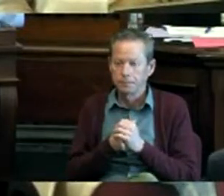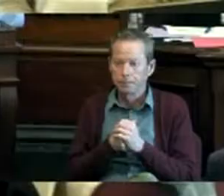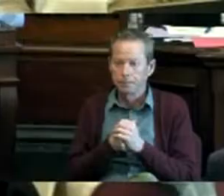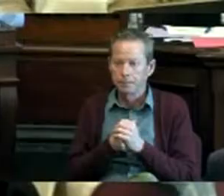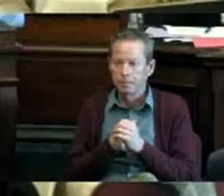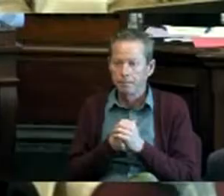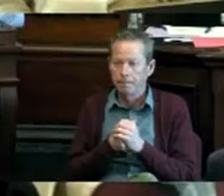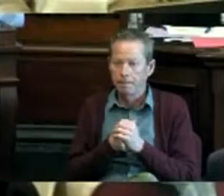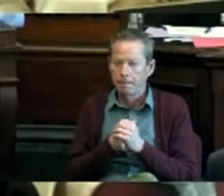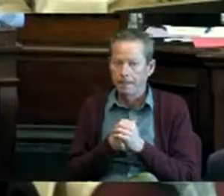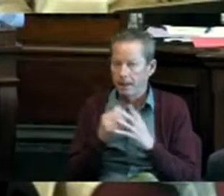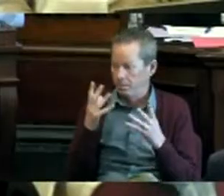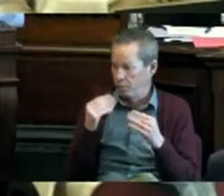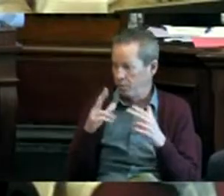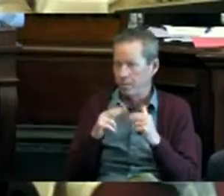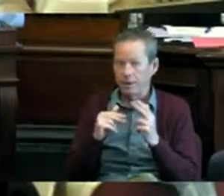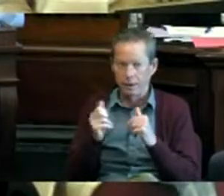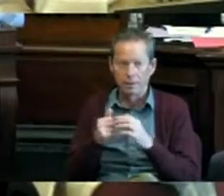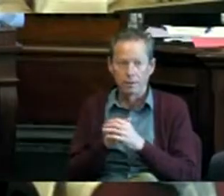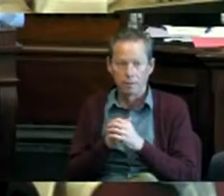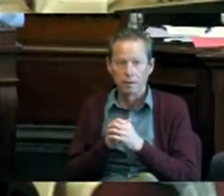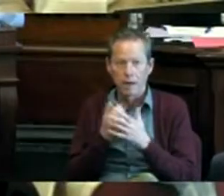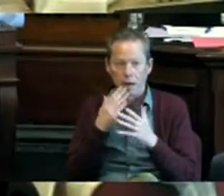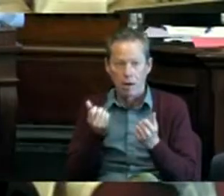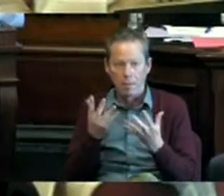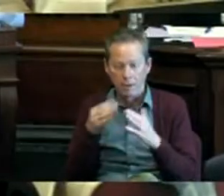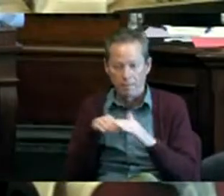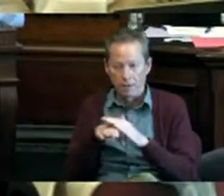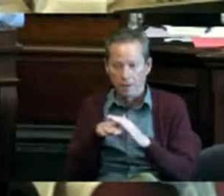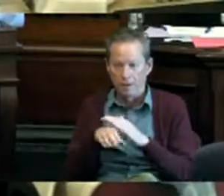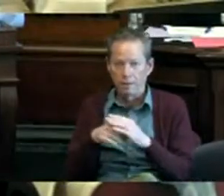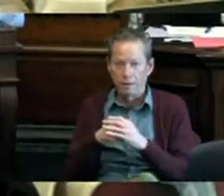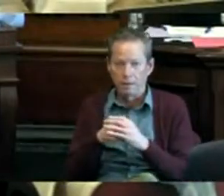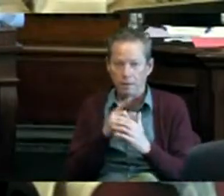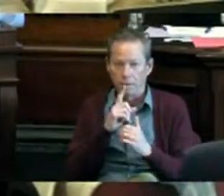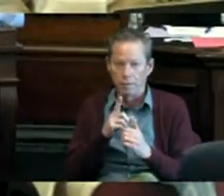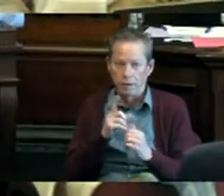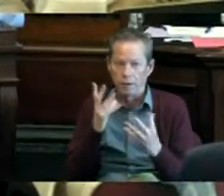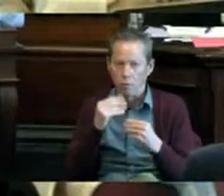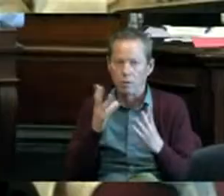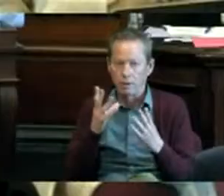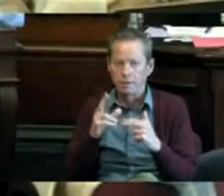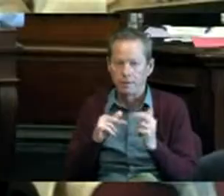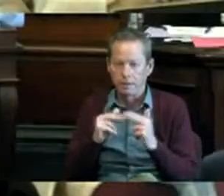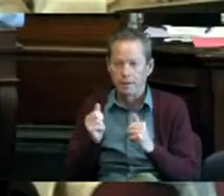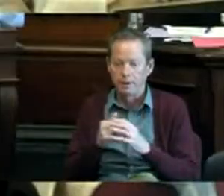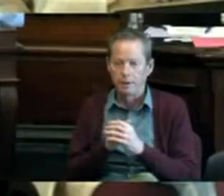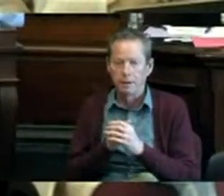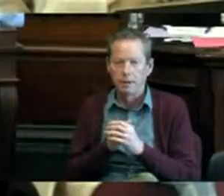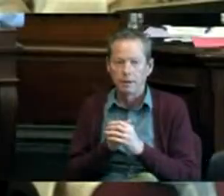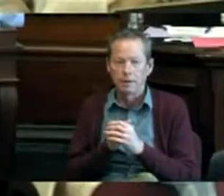the presentation, it's quite extensive. It's a beautiful